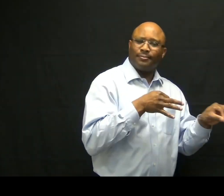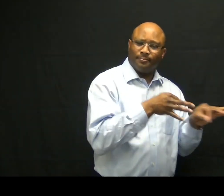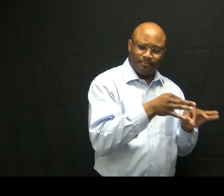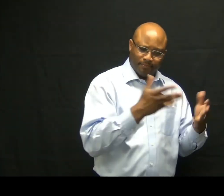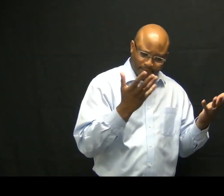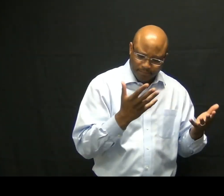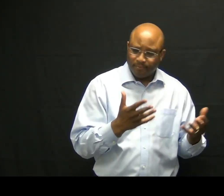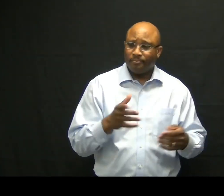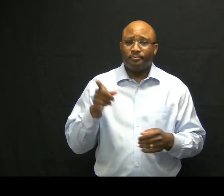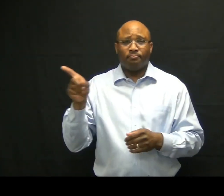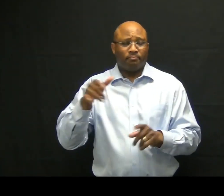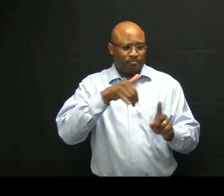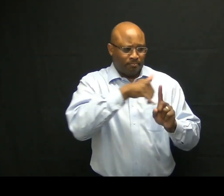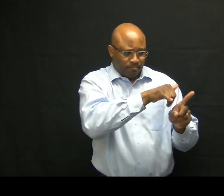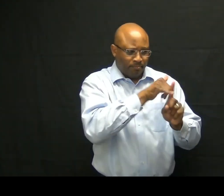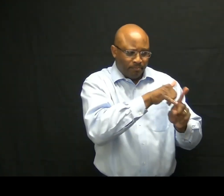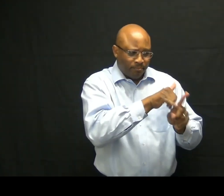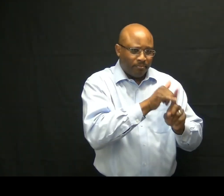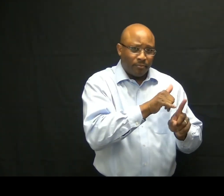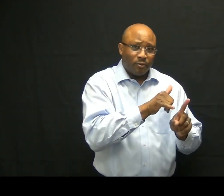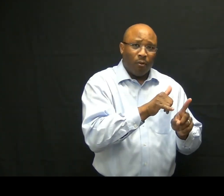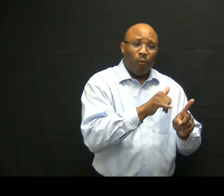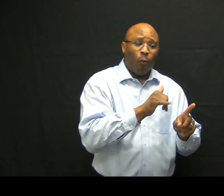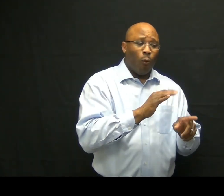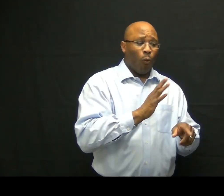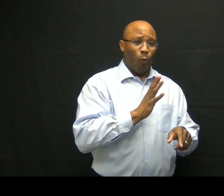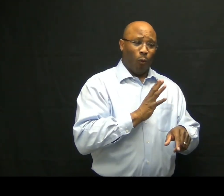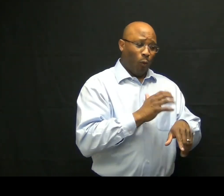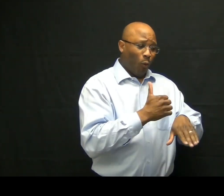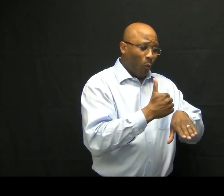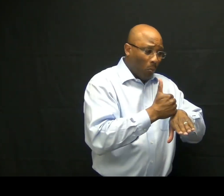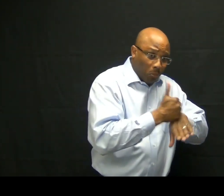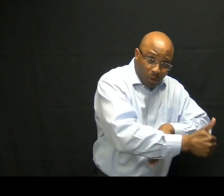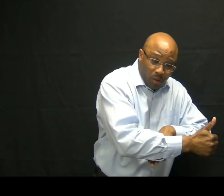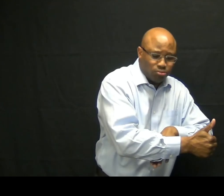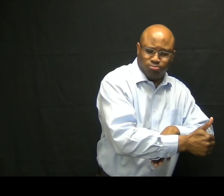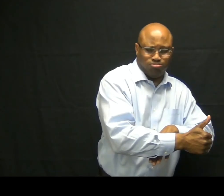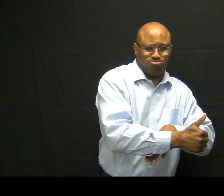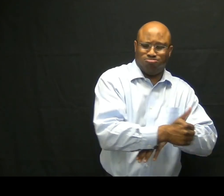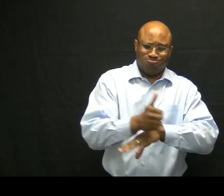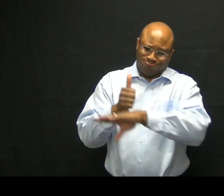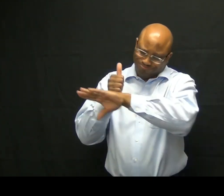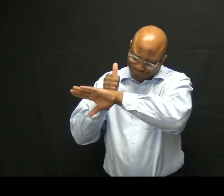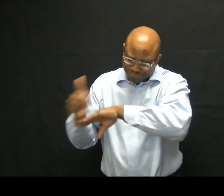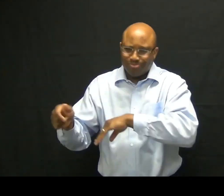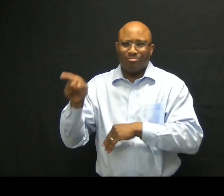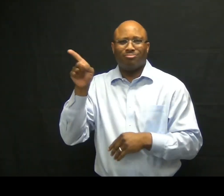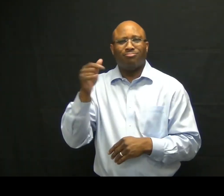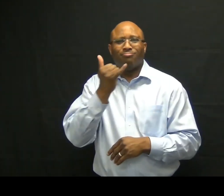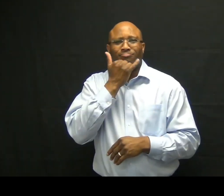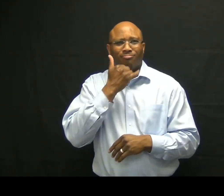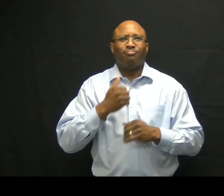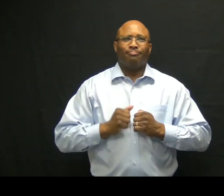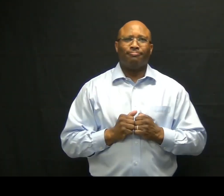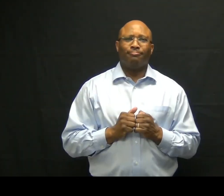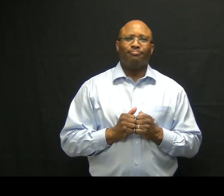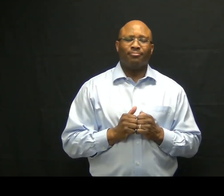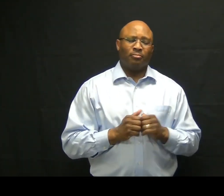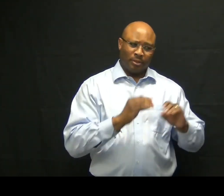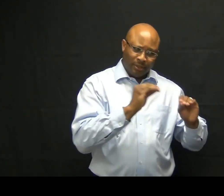It is also important to teach victims that bullying is not their fault.